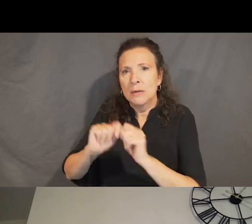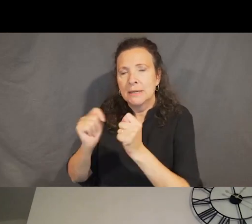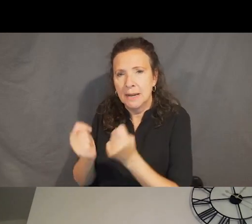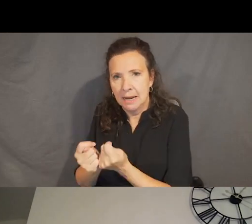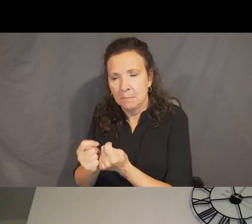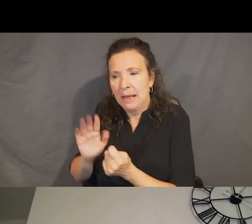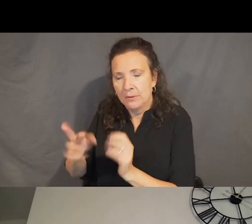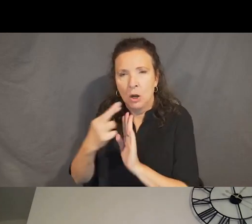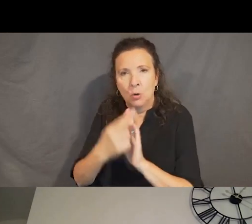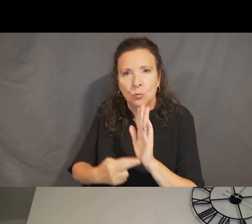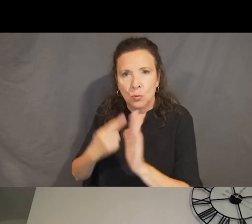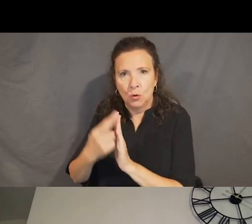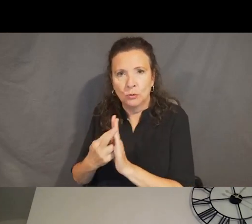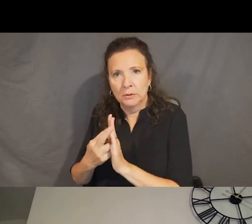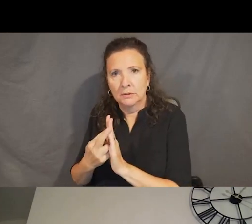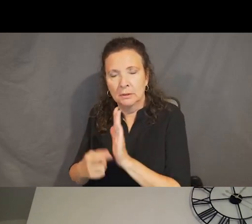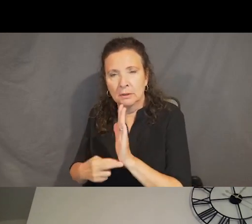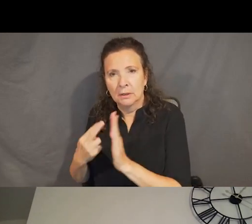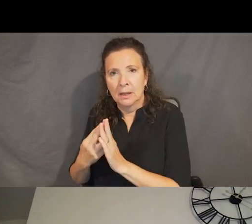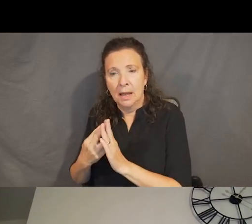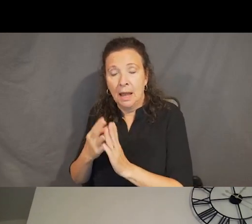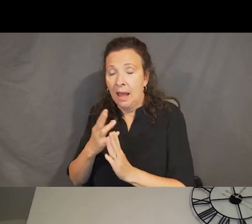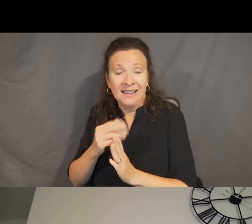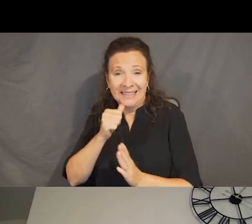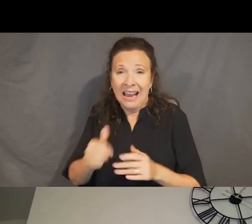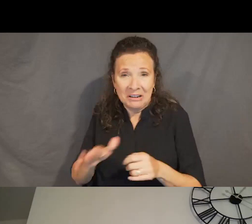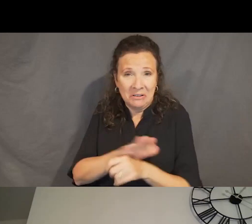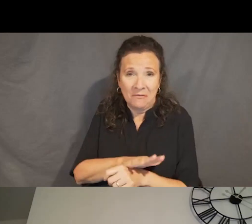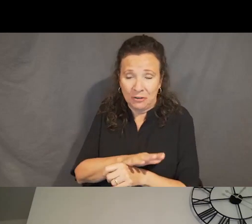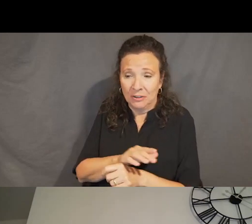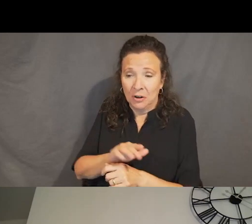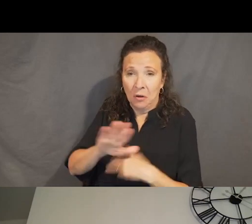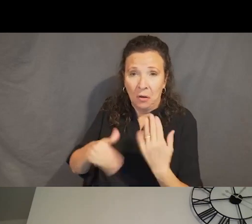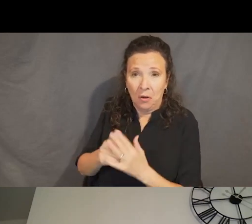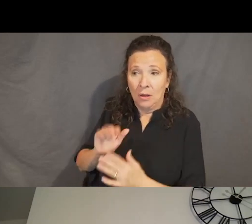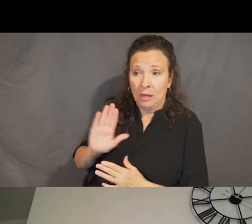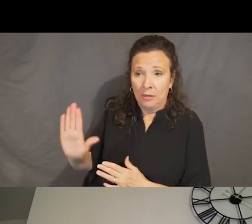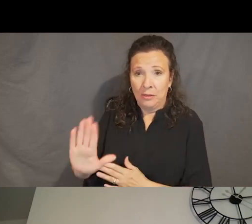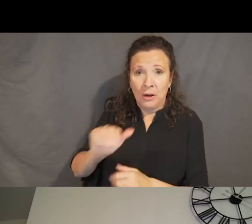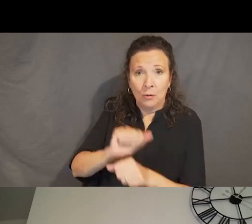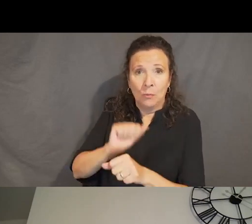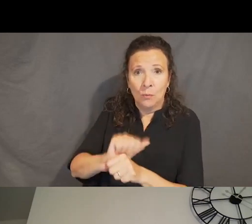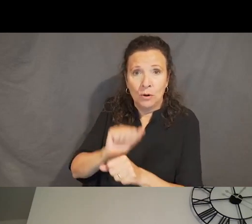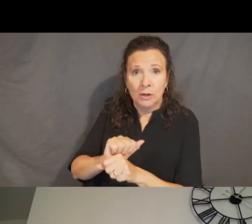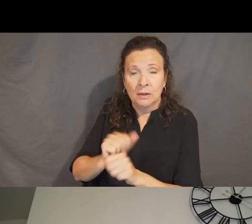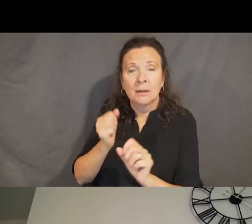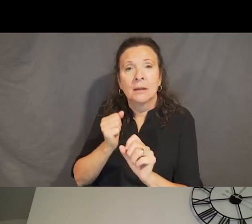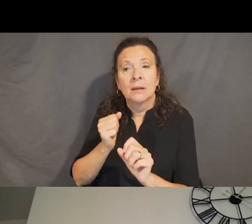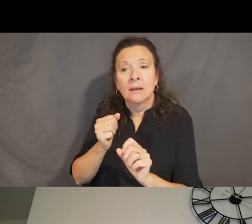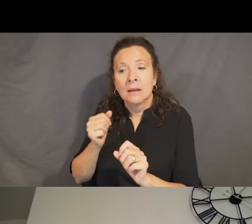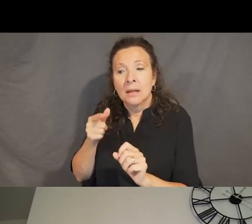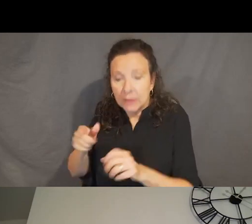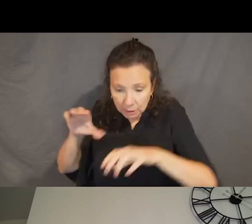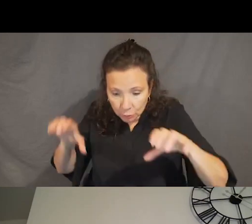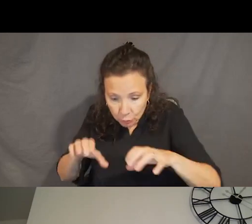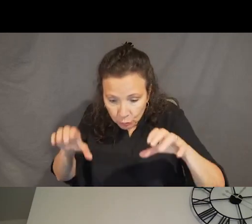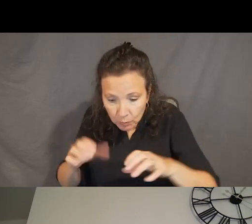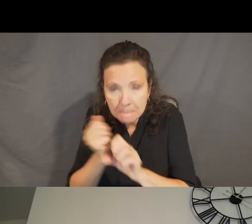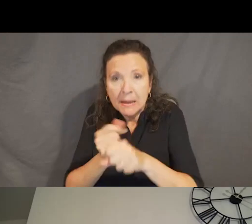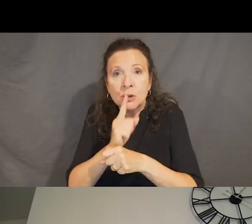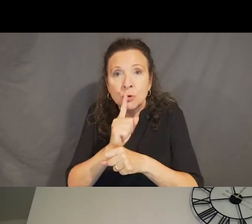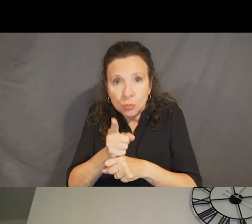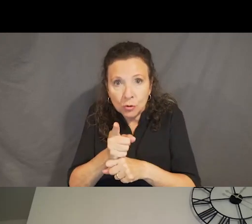work they should do to ensure that whatever they are producing is accessible. And when I say that,